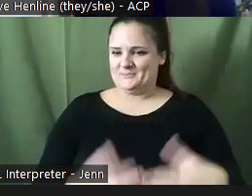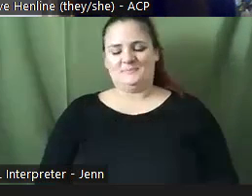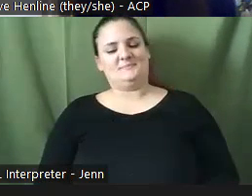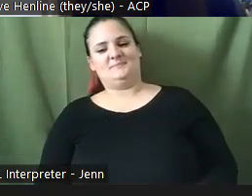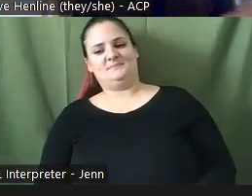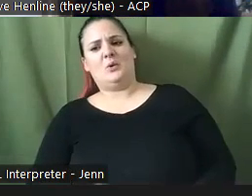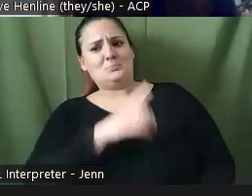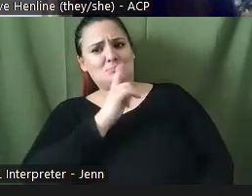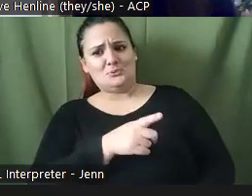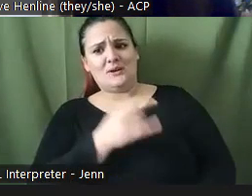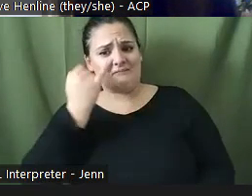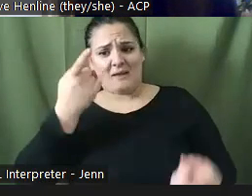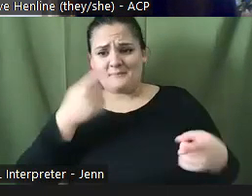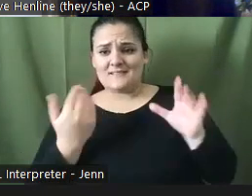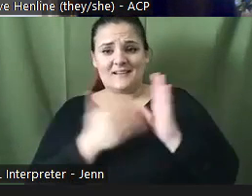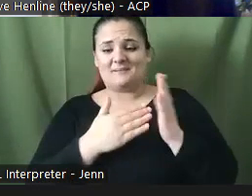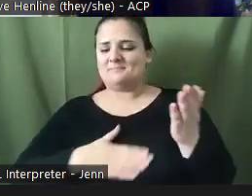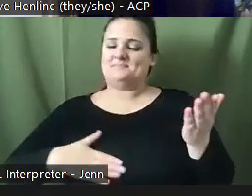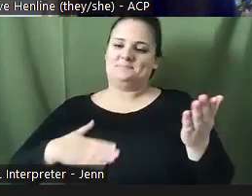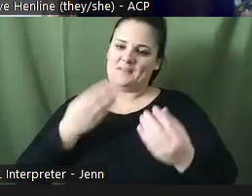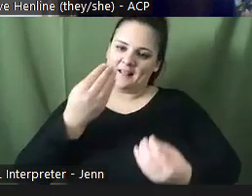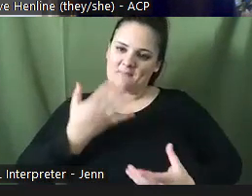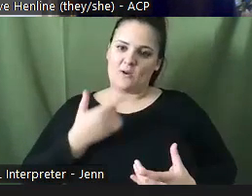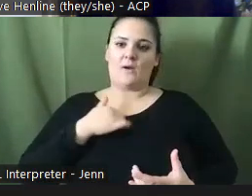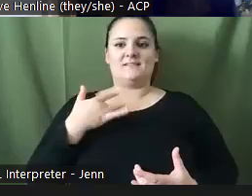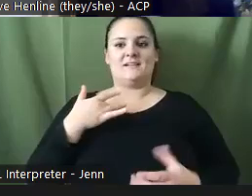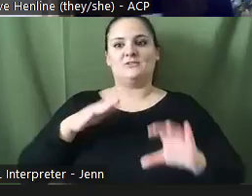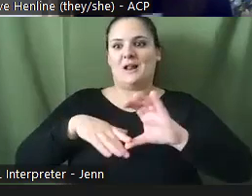Sure, if that comes up again, let me know I tend to speak quickly anyway.